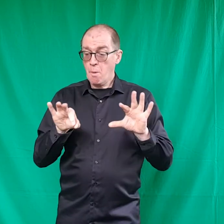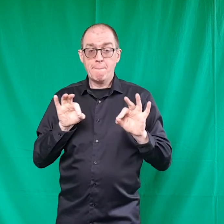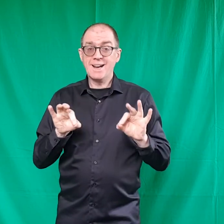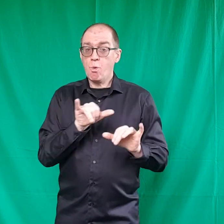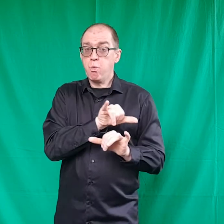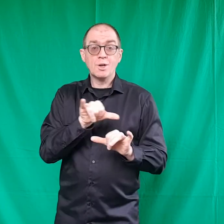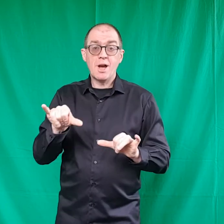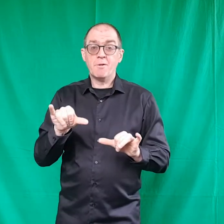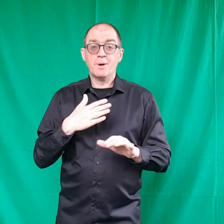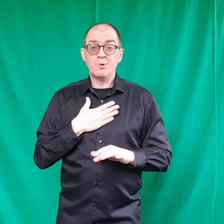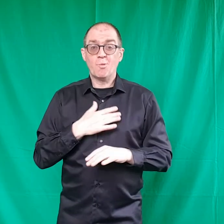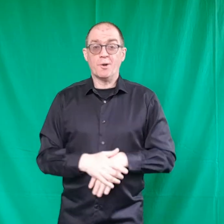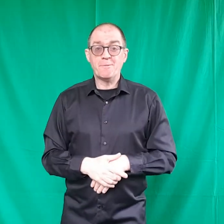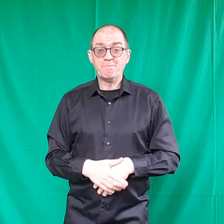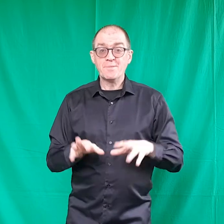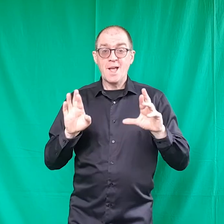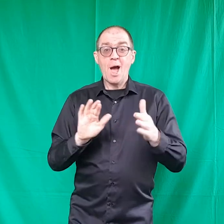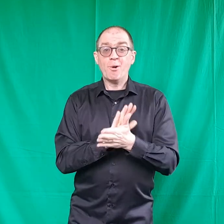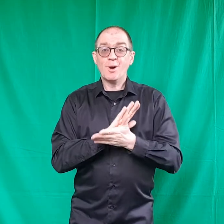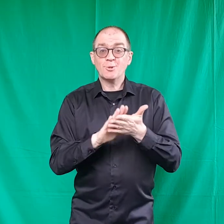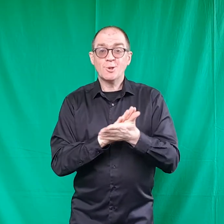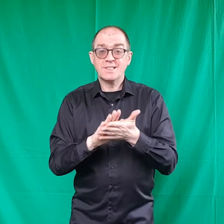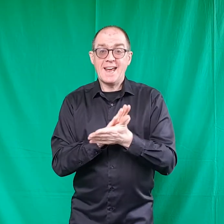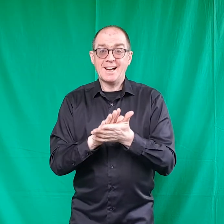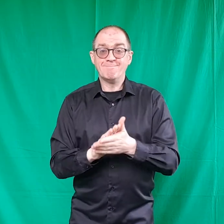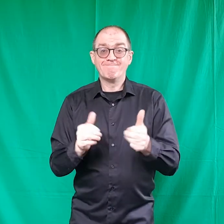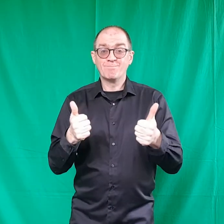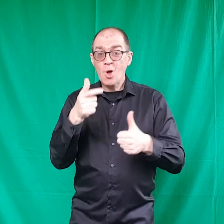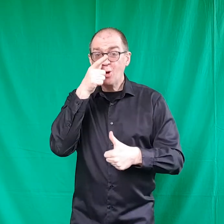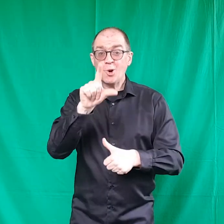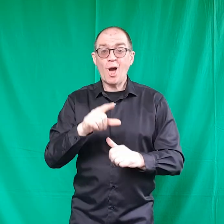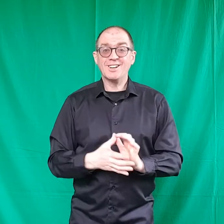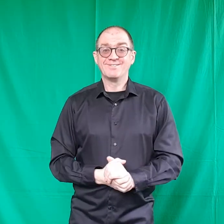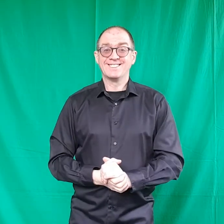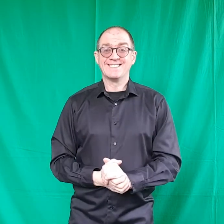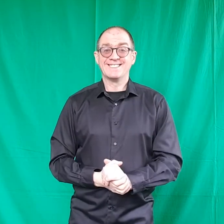so pick whichever bit you want. I hope you enjoy signing it. Good luck!